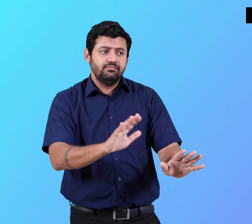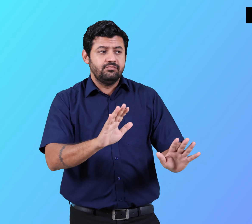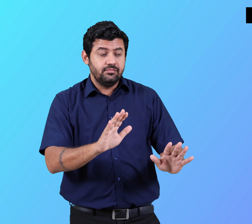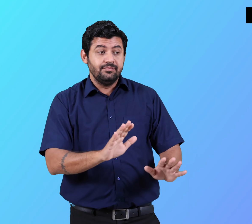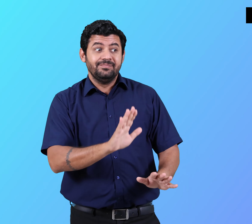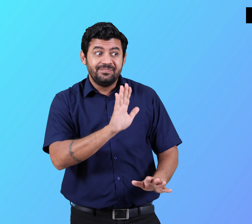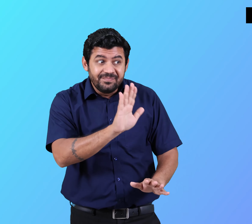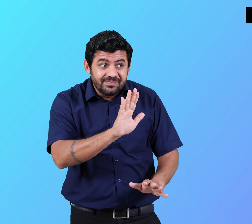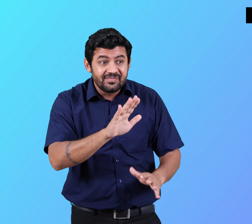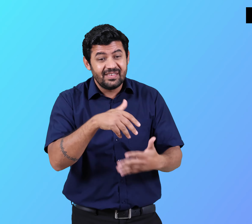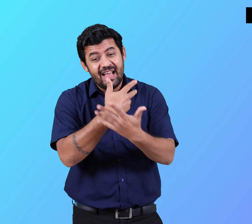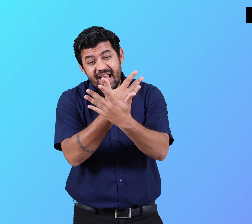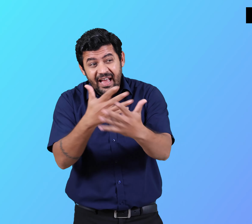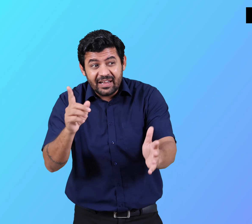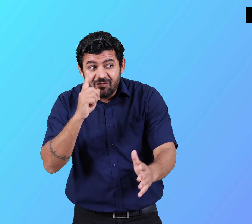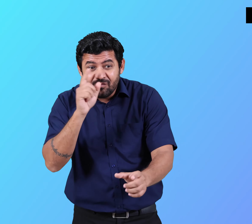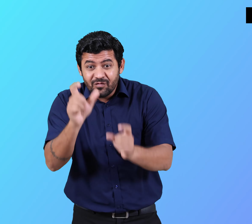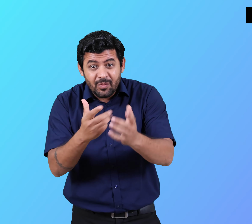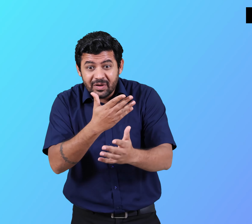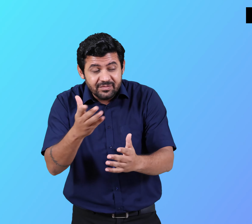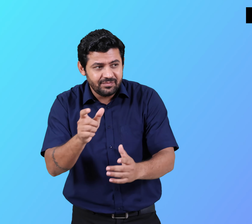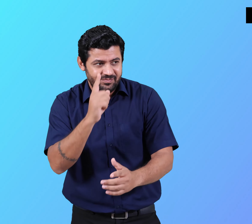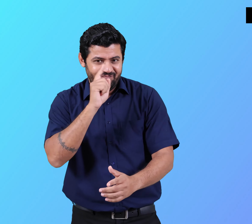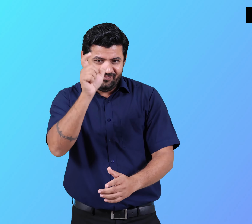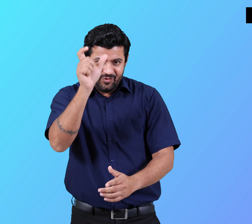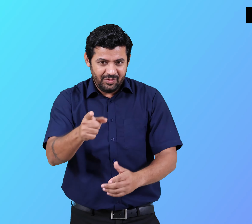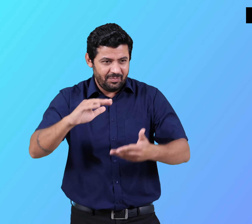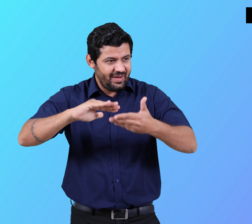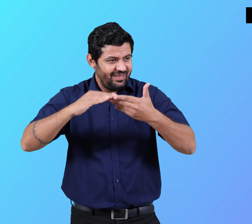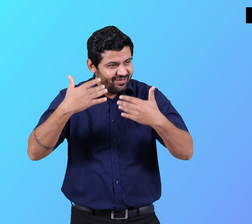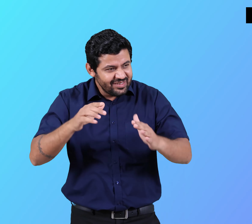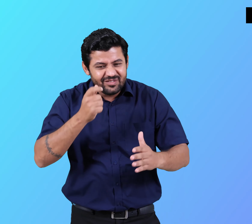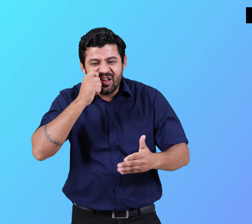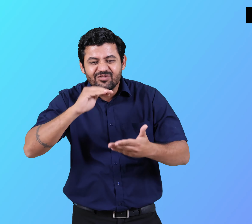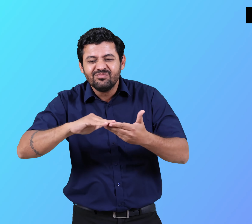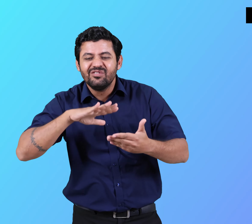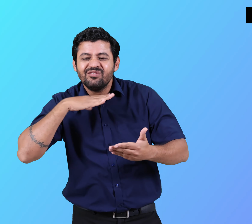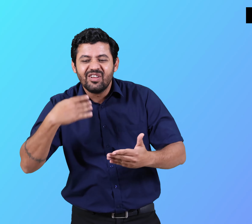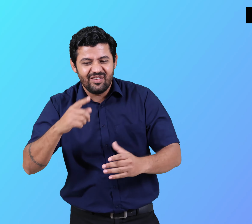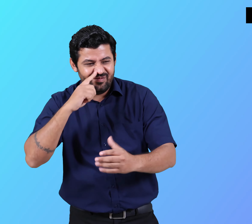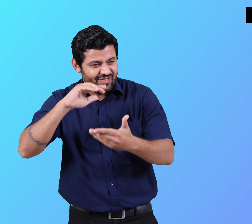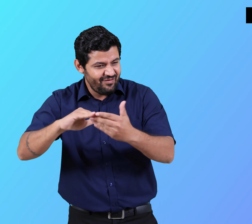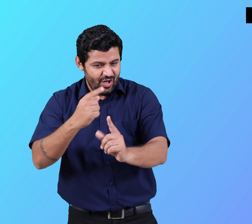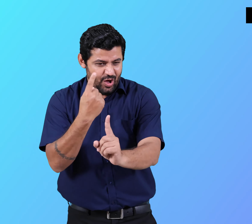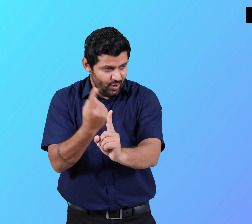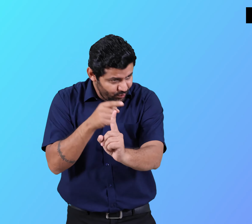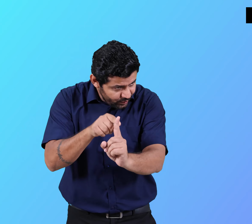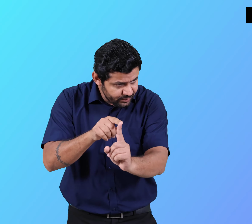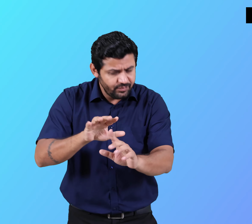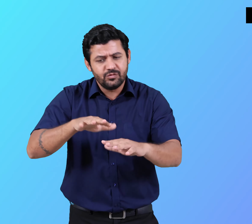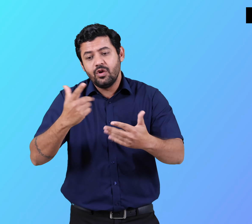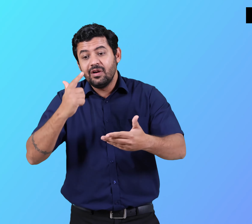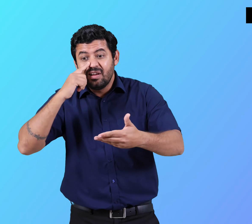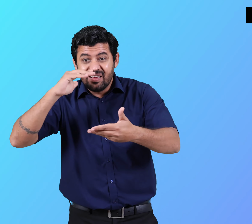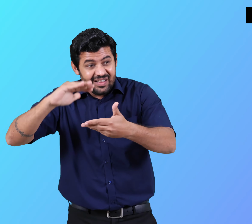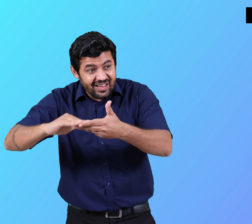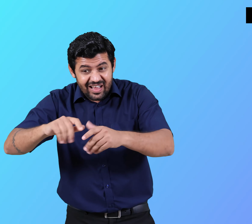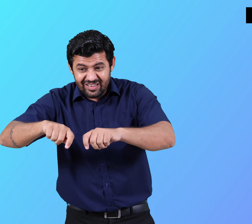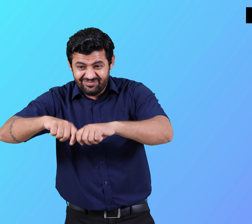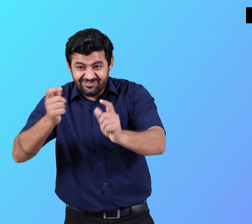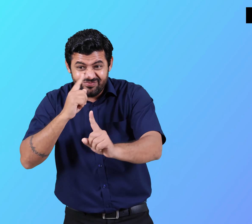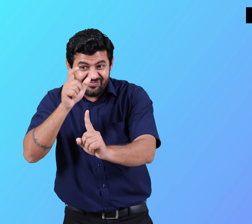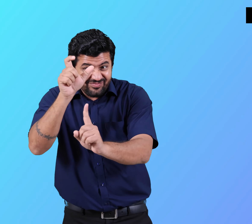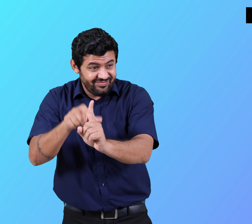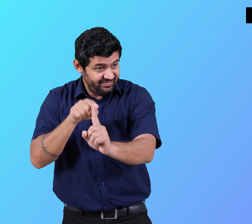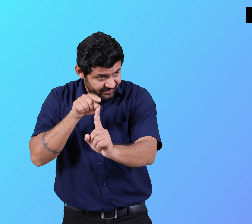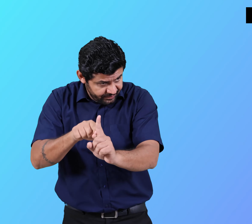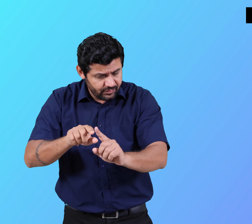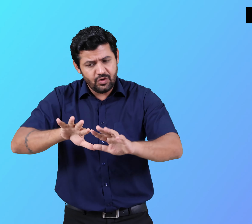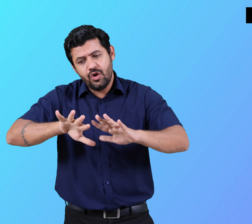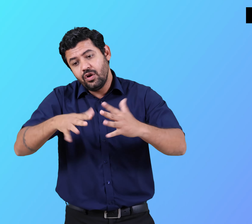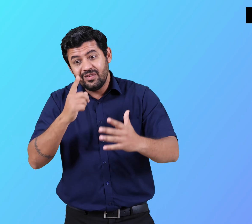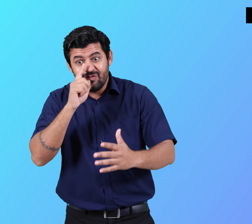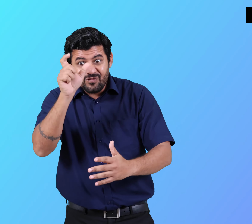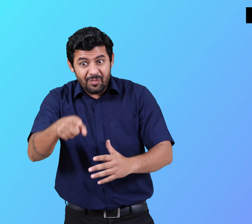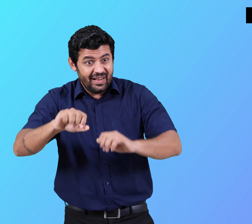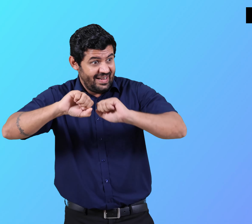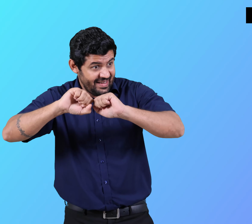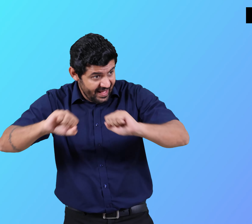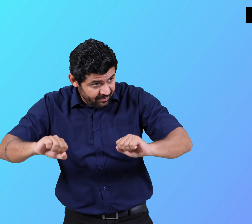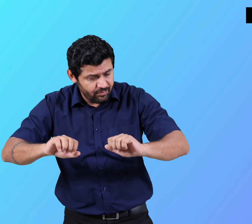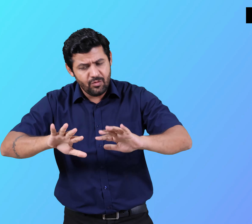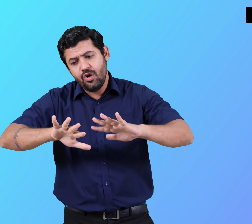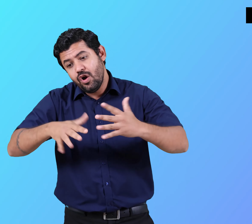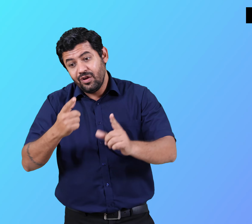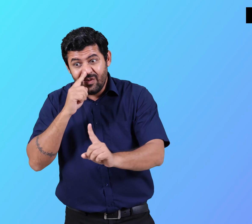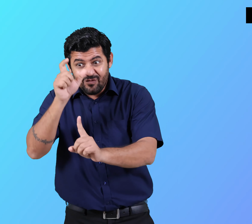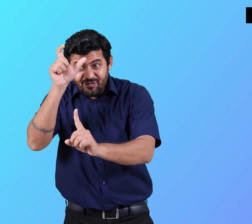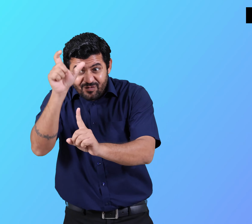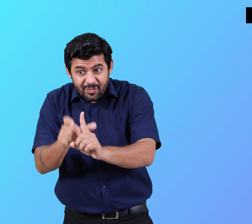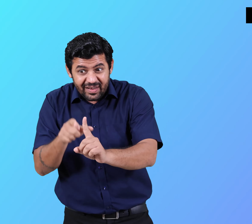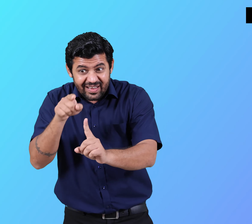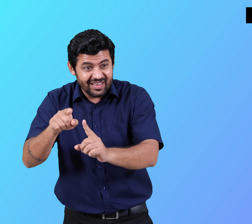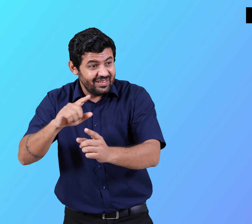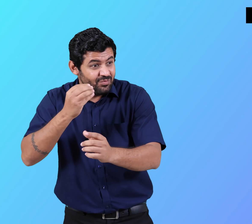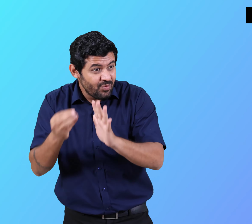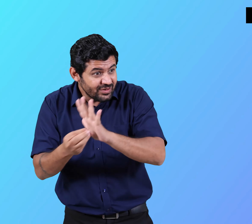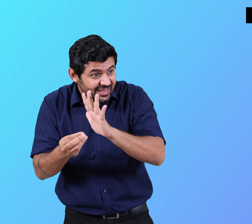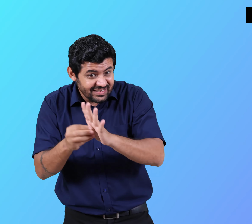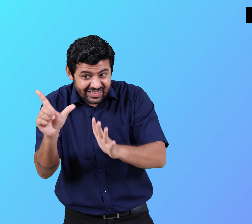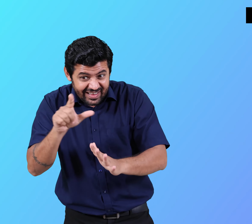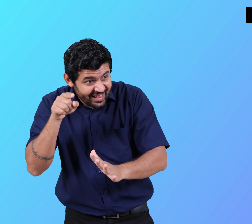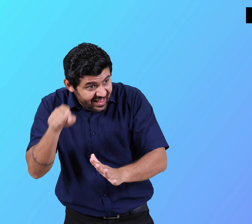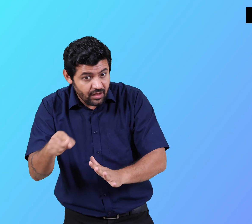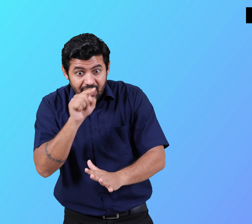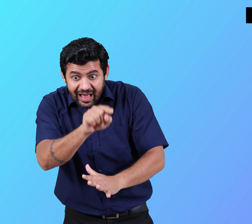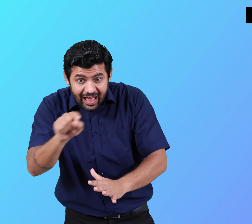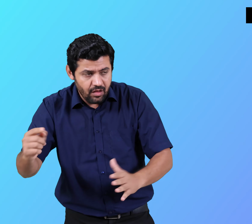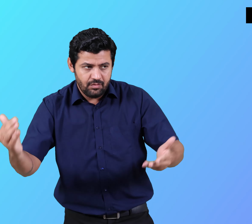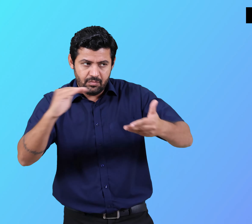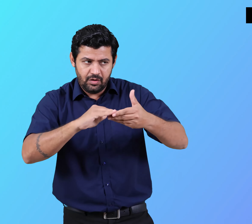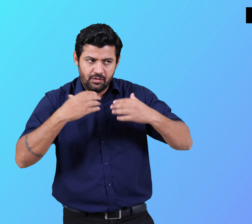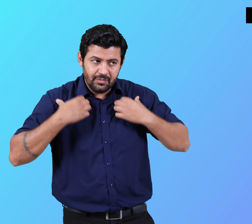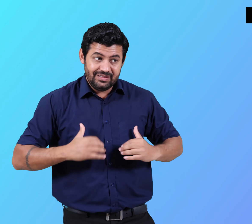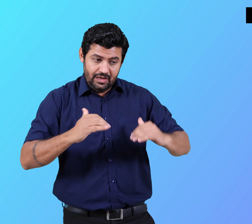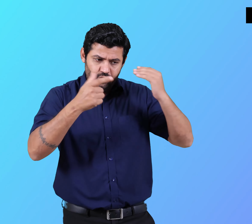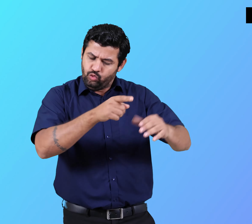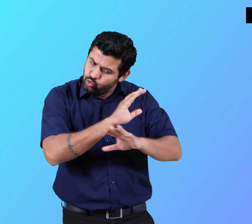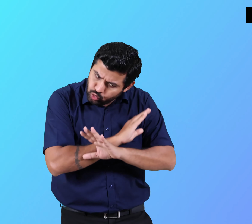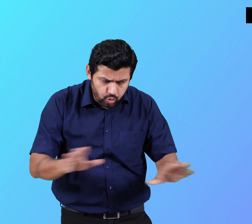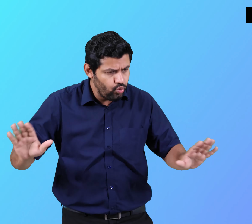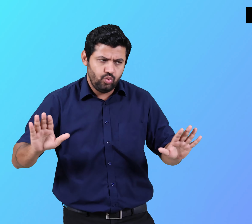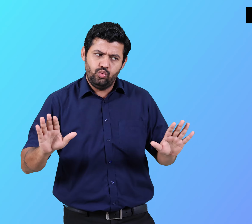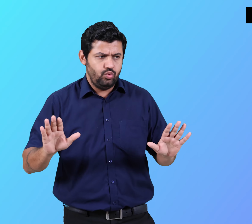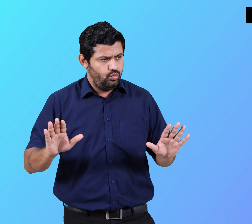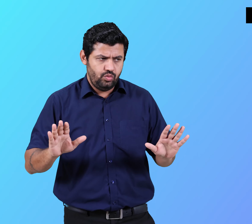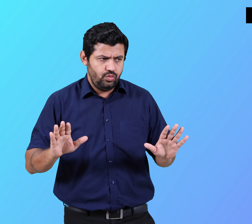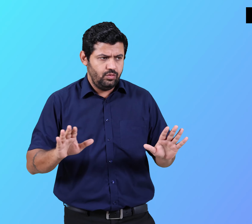He must not marry a widow, a divorced woman, a woman who has been raped or a prostitute. The high priest must marry a virgin from his own people